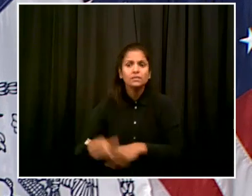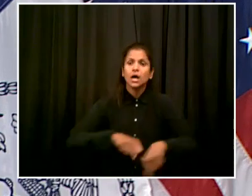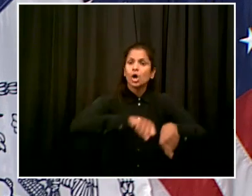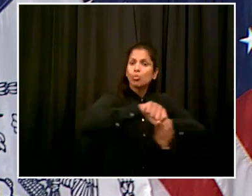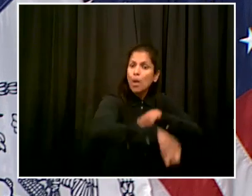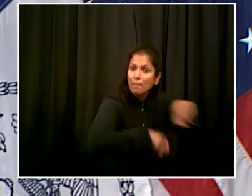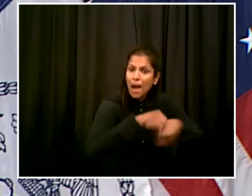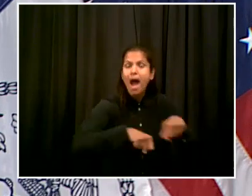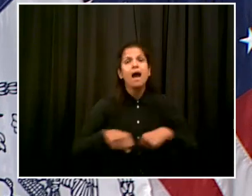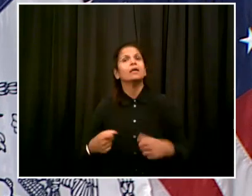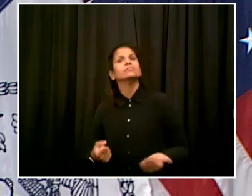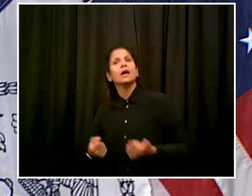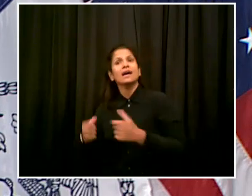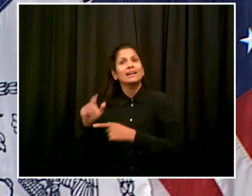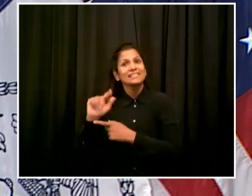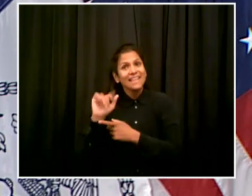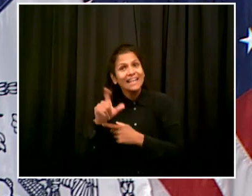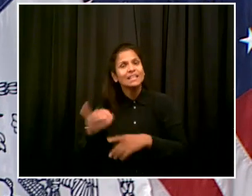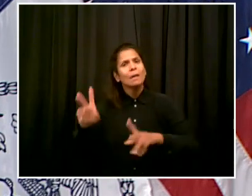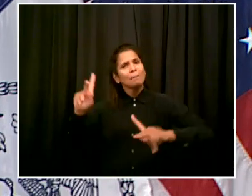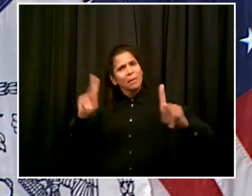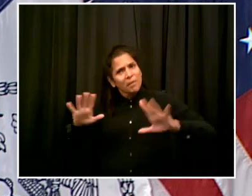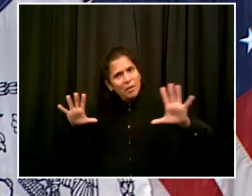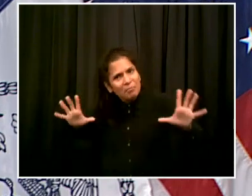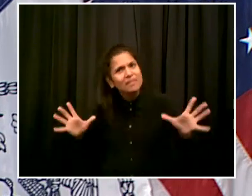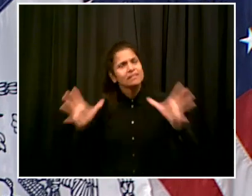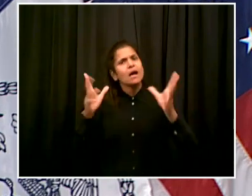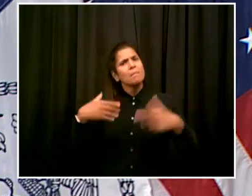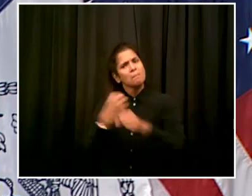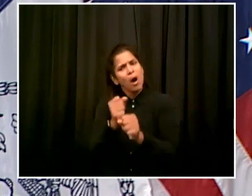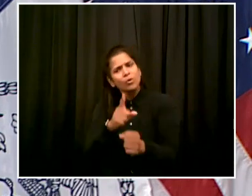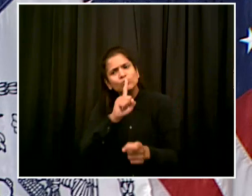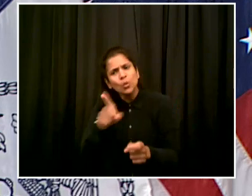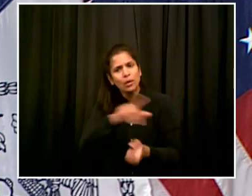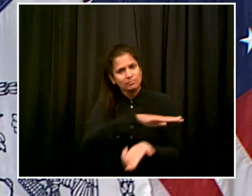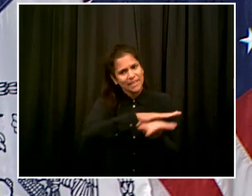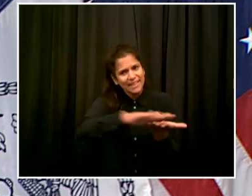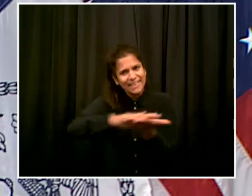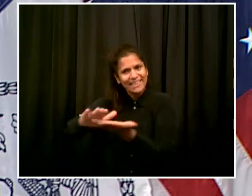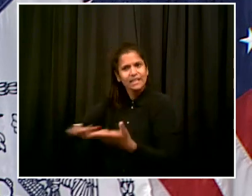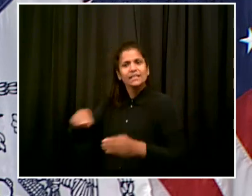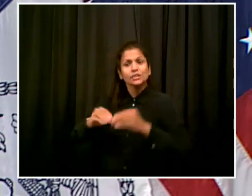WE KNOW THAT THE MTA COULD BE CLEANER. CITY BIKE HAS